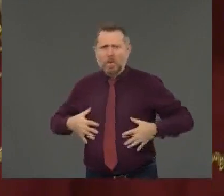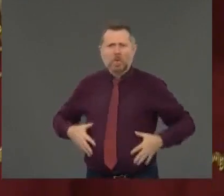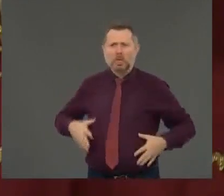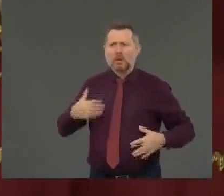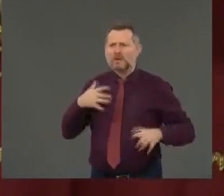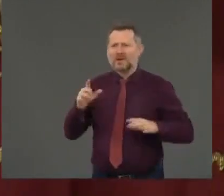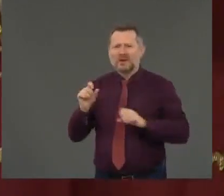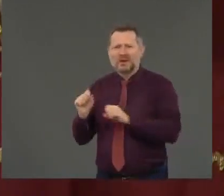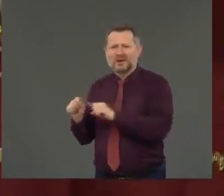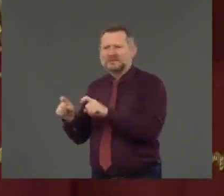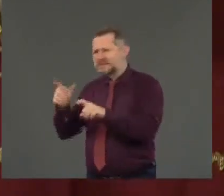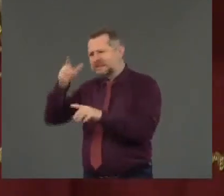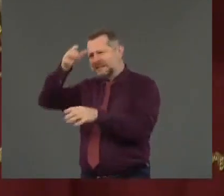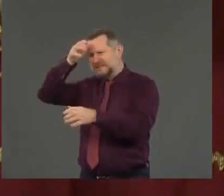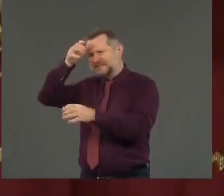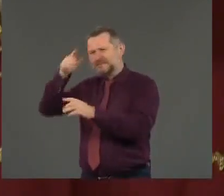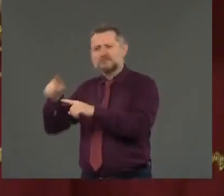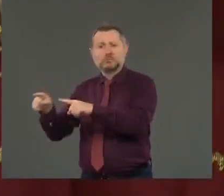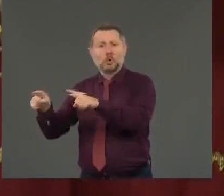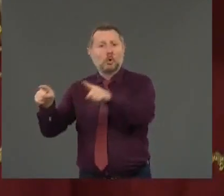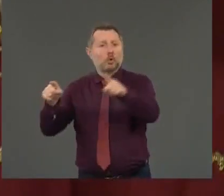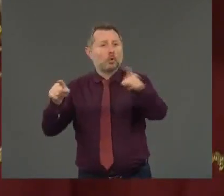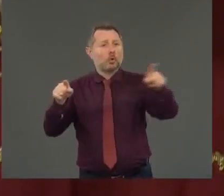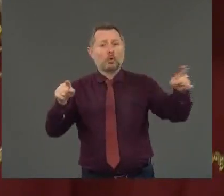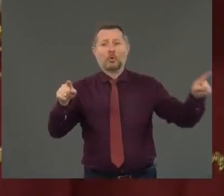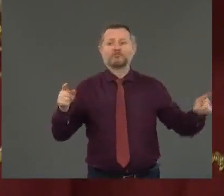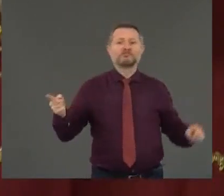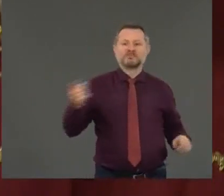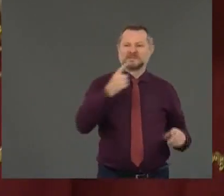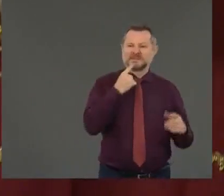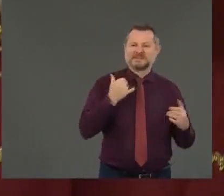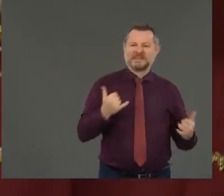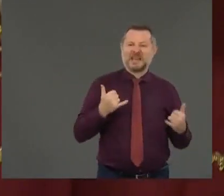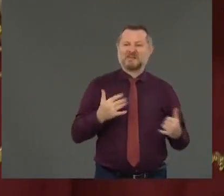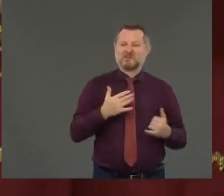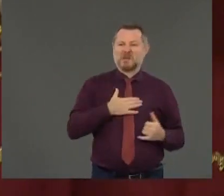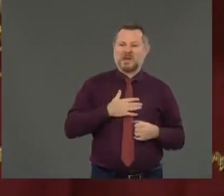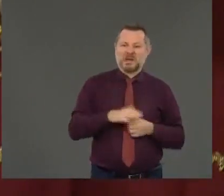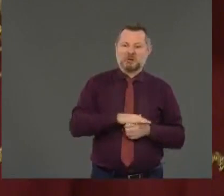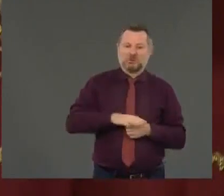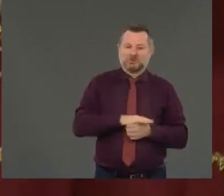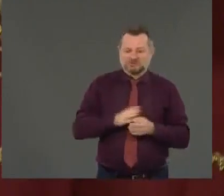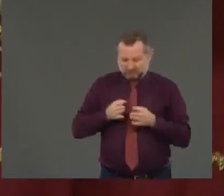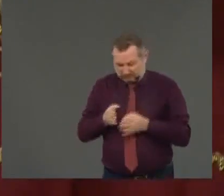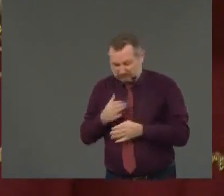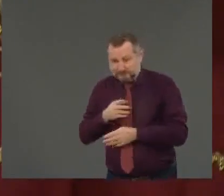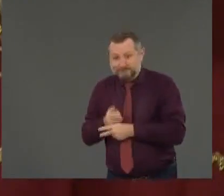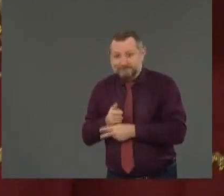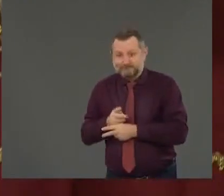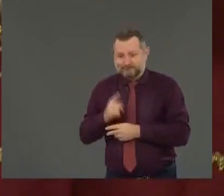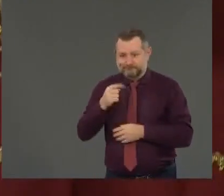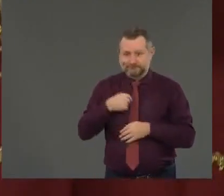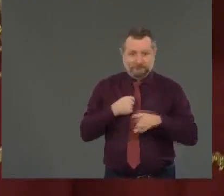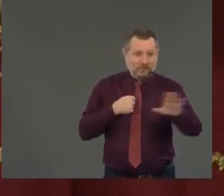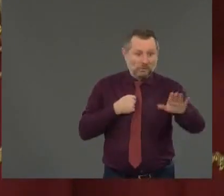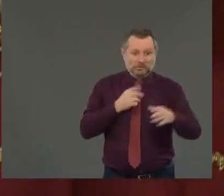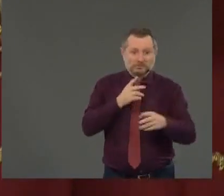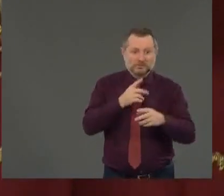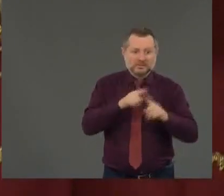DIFFERENT PARTS OF THE BODY. I'VE SPOKEN WITH MANY OF THE EXPERTS, WITH THE DIFFERENT SUB